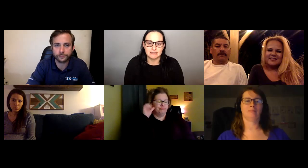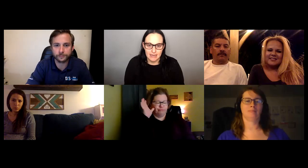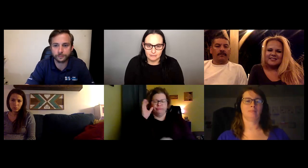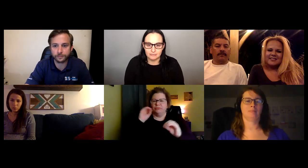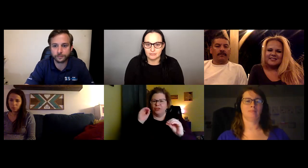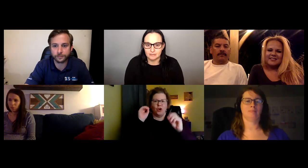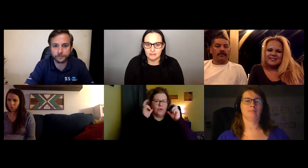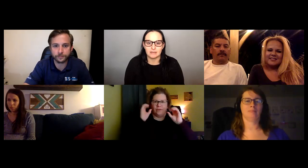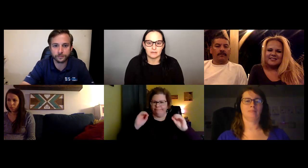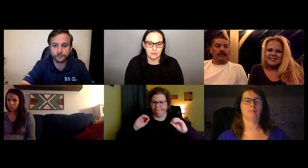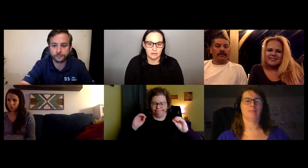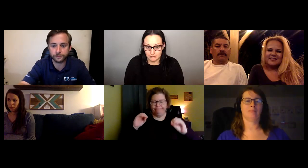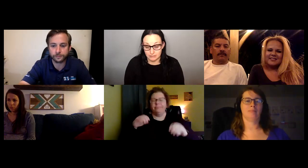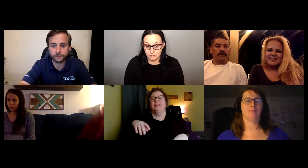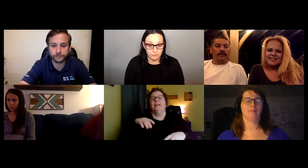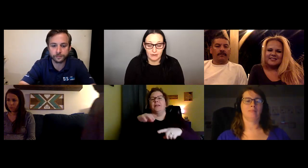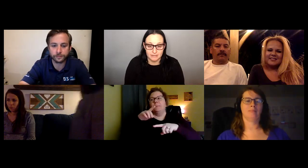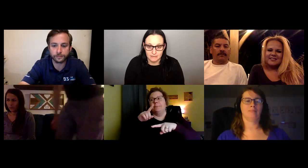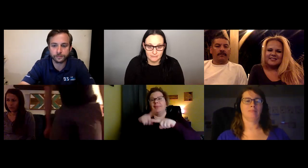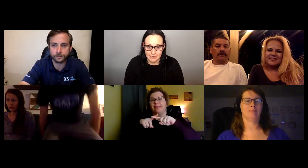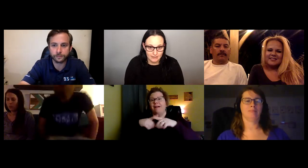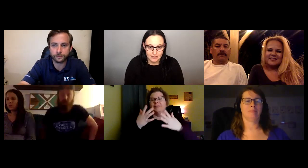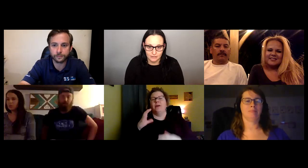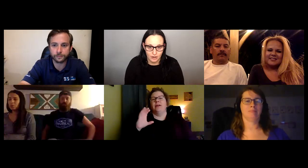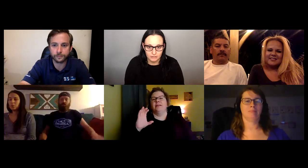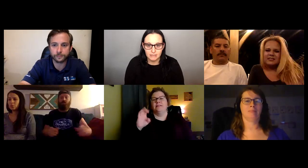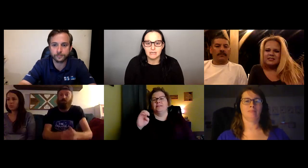deaf uh he's profoundly deaf he cannot